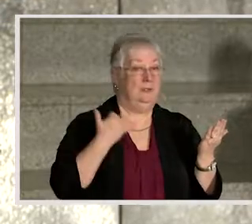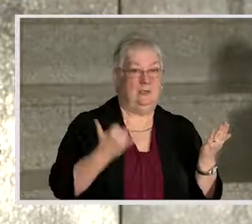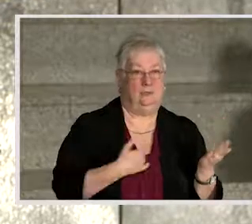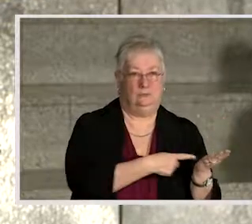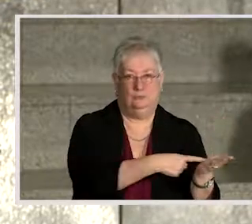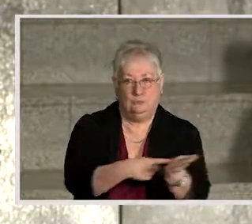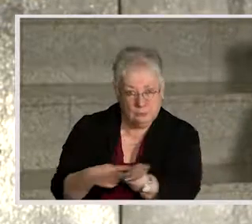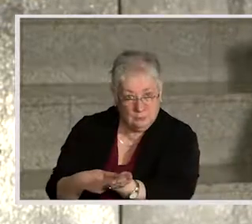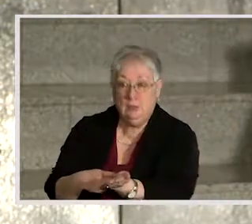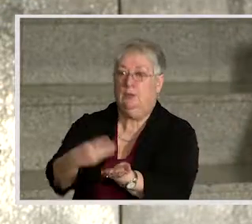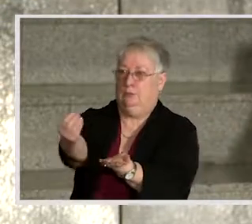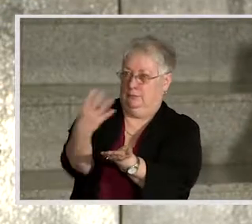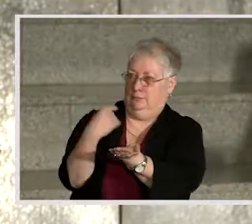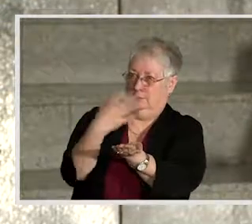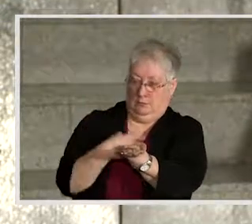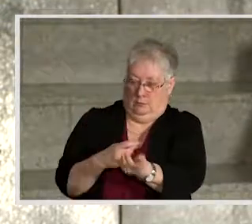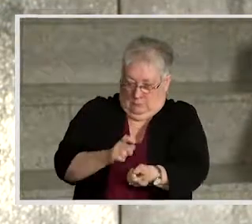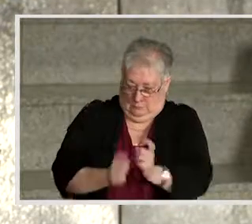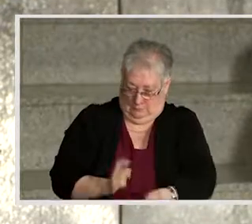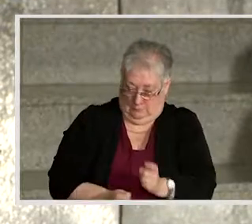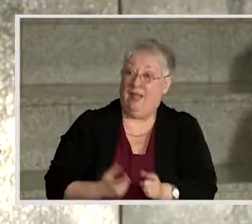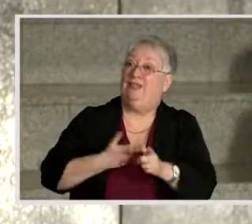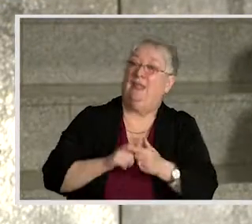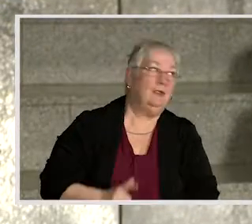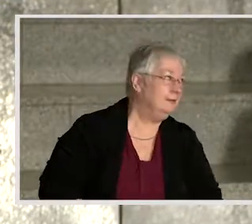SO IT IS SO IMPORTANT THAT WE UNDERSTAND WHERE ALL OF YOUR